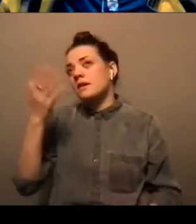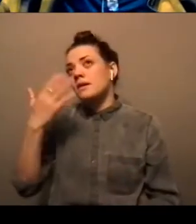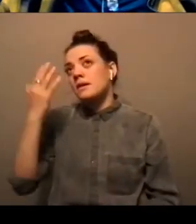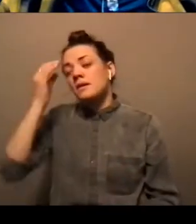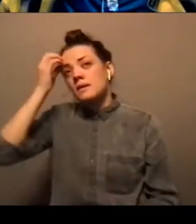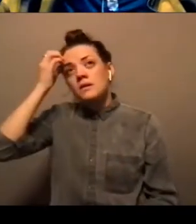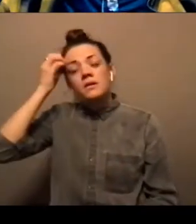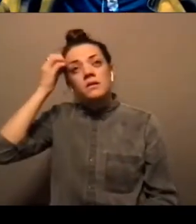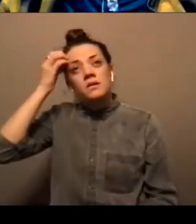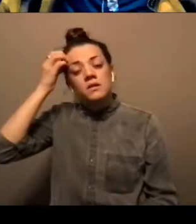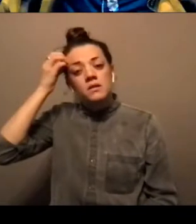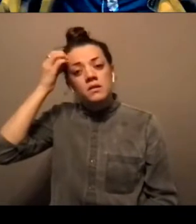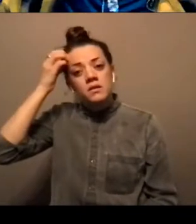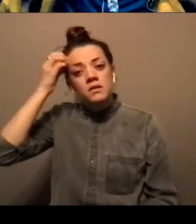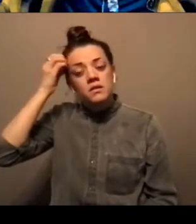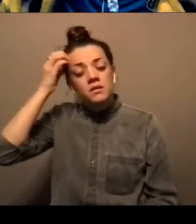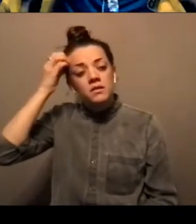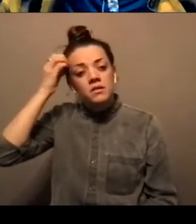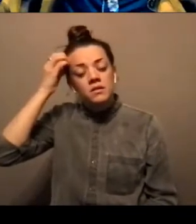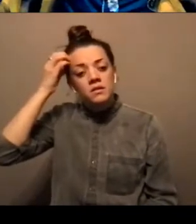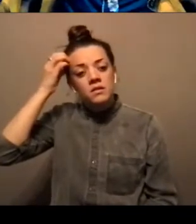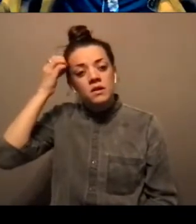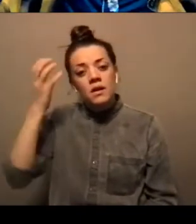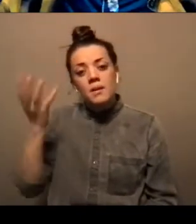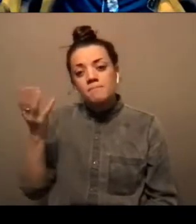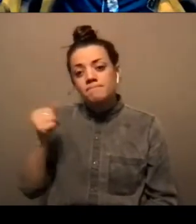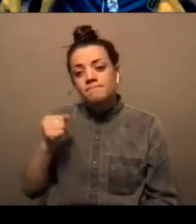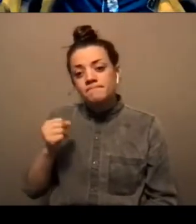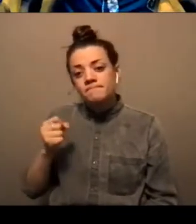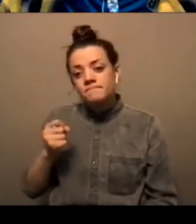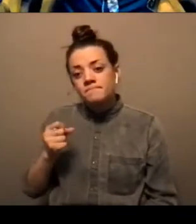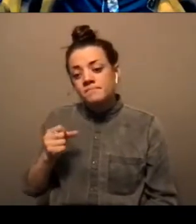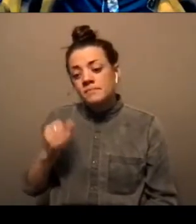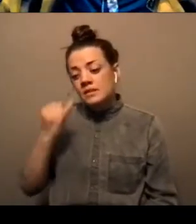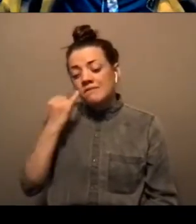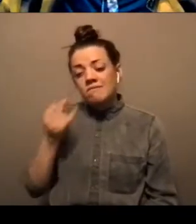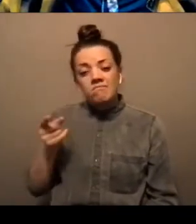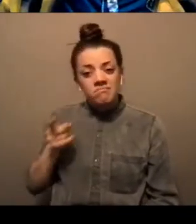an abuser or stalker has physical access to their devices,